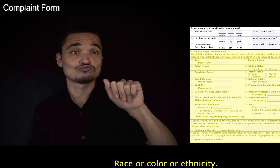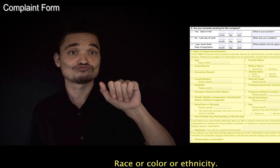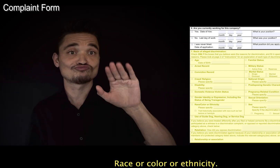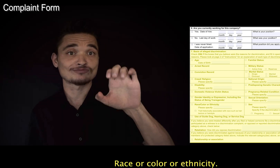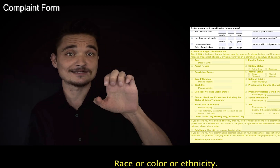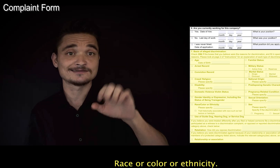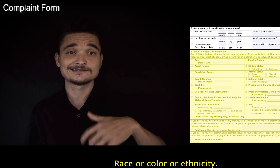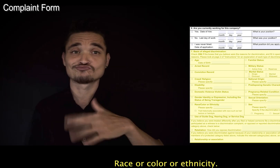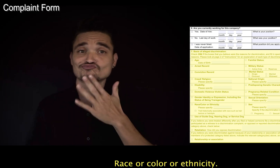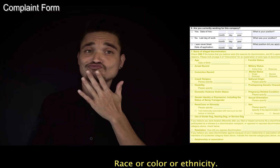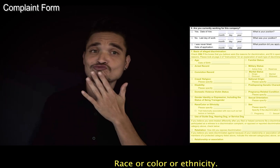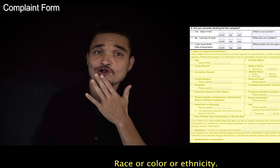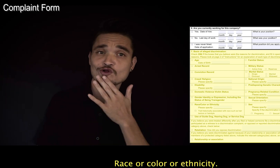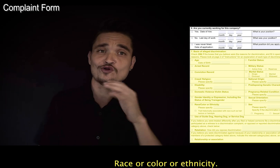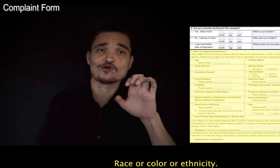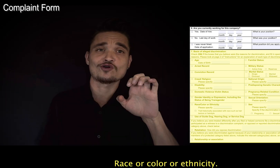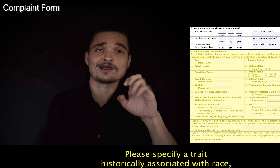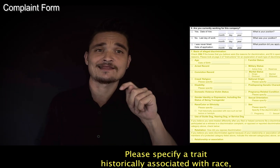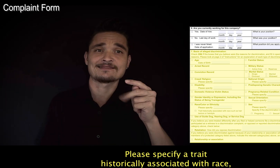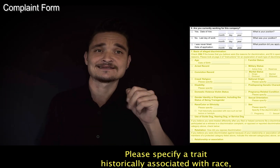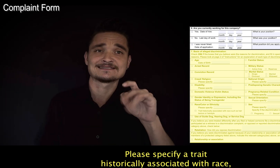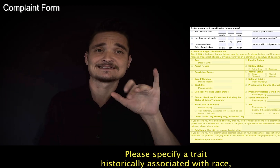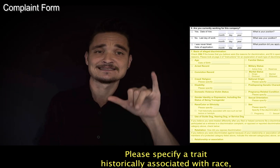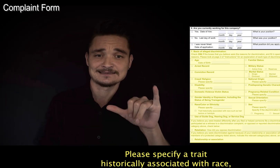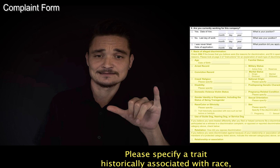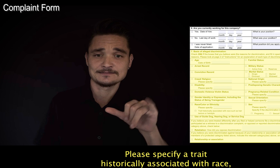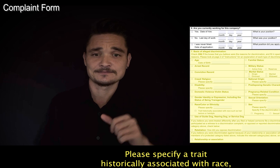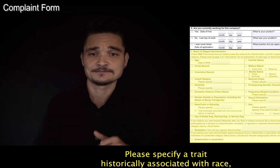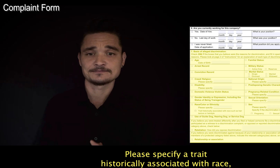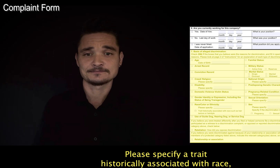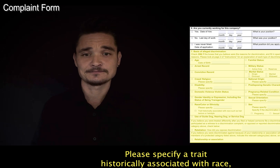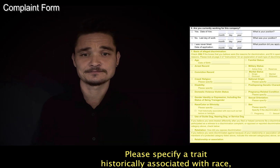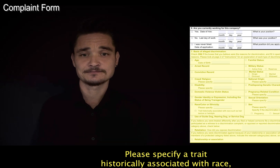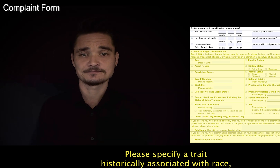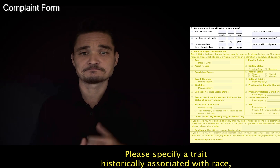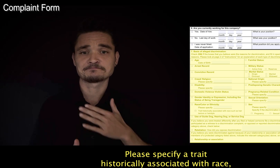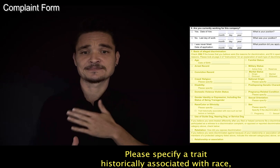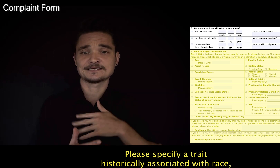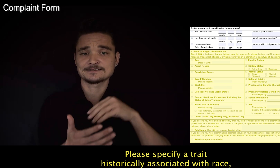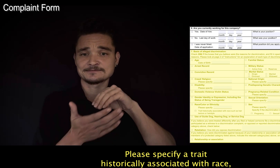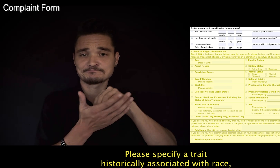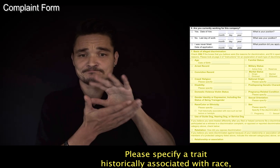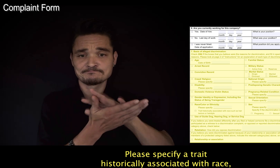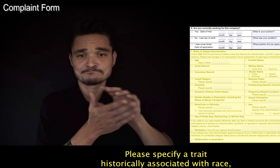Race or color or ethnicity. Please specify a trait historically associated with race,